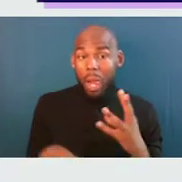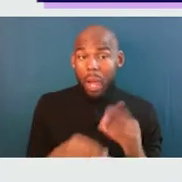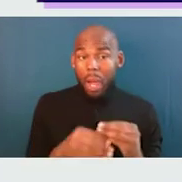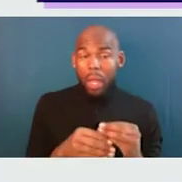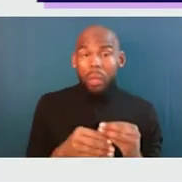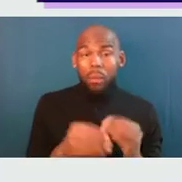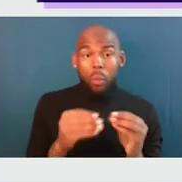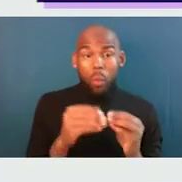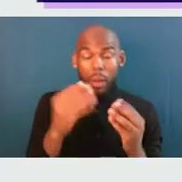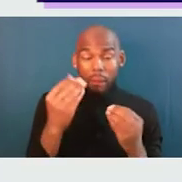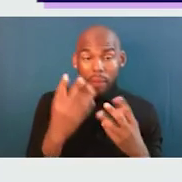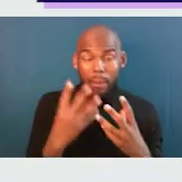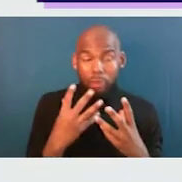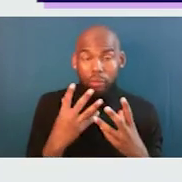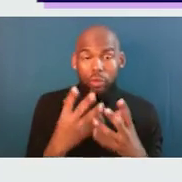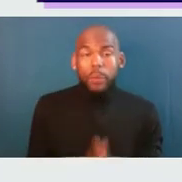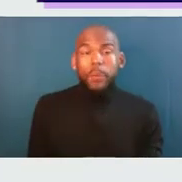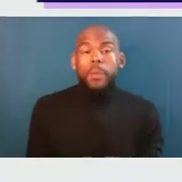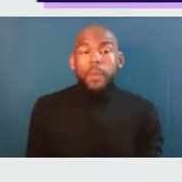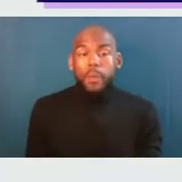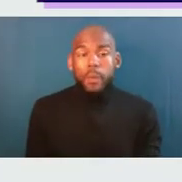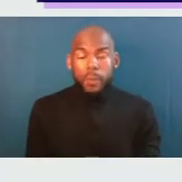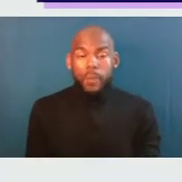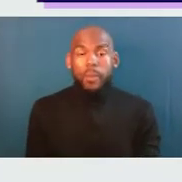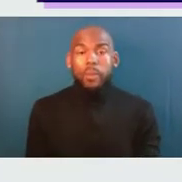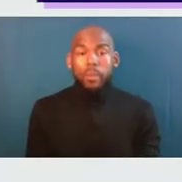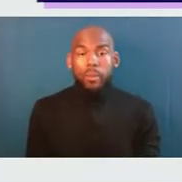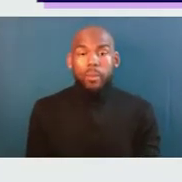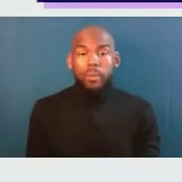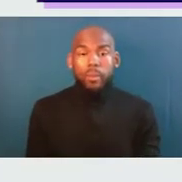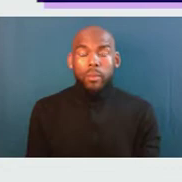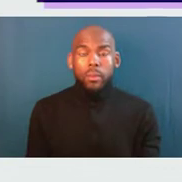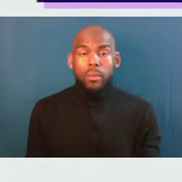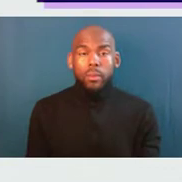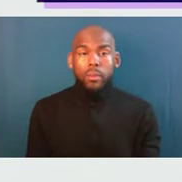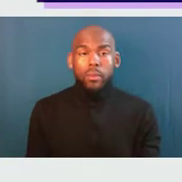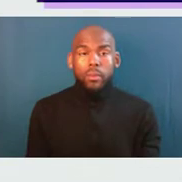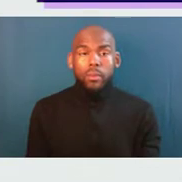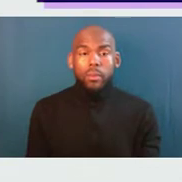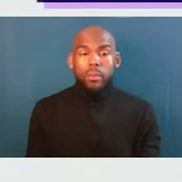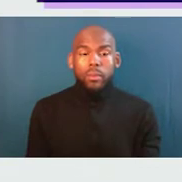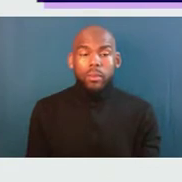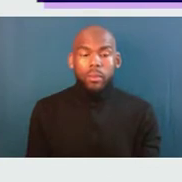tab. Link additional information, reduce zero tab, link review zero heading level two additional